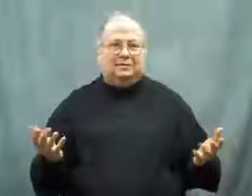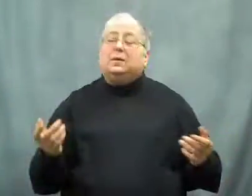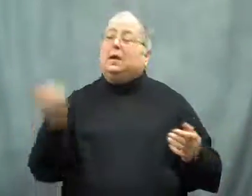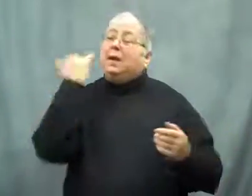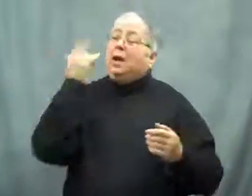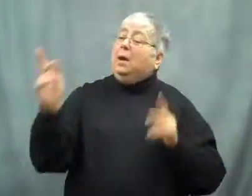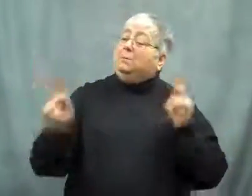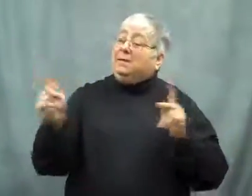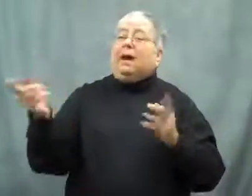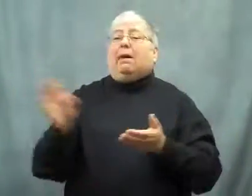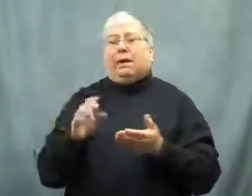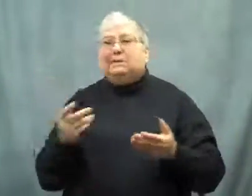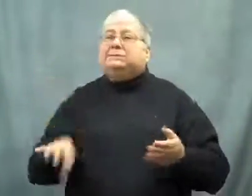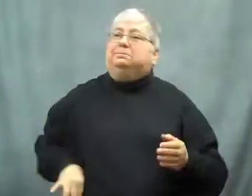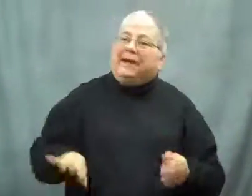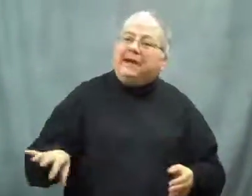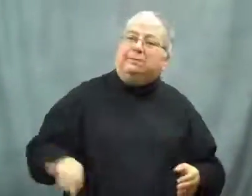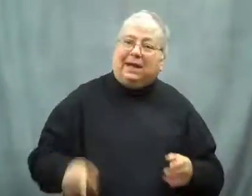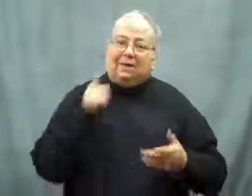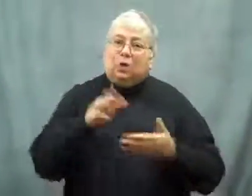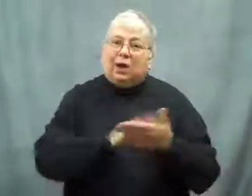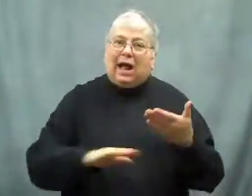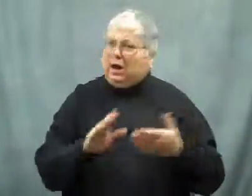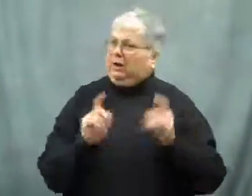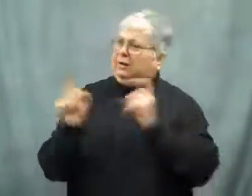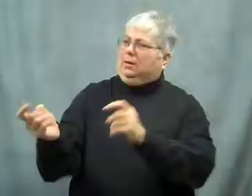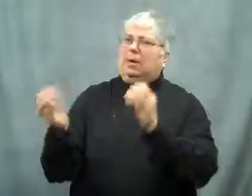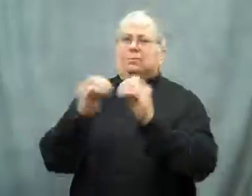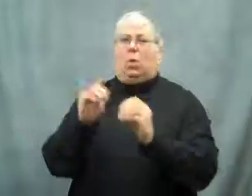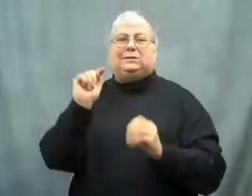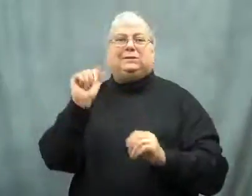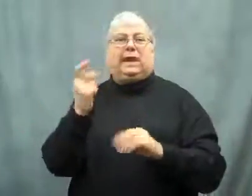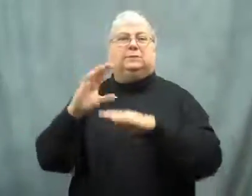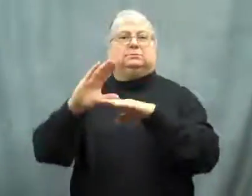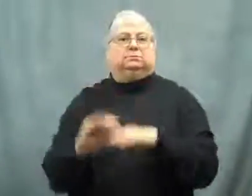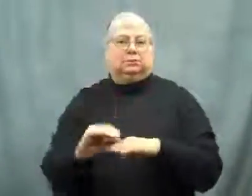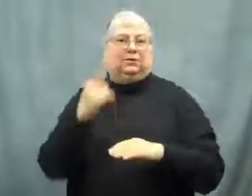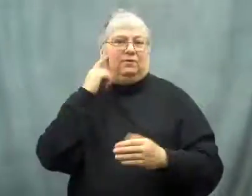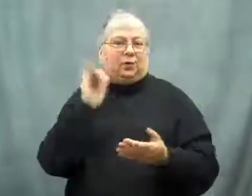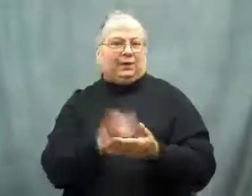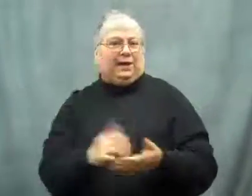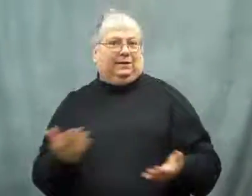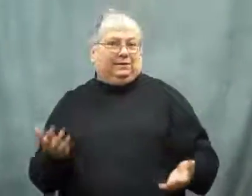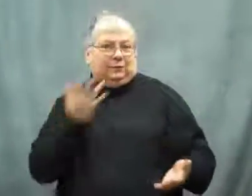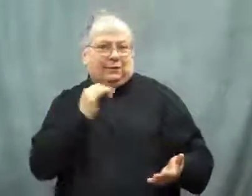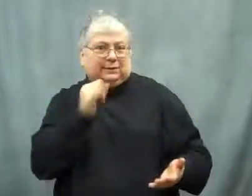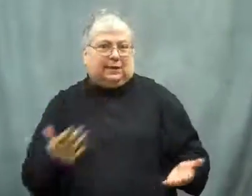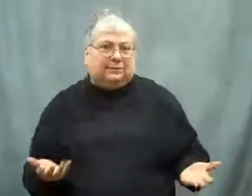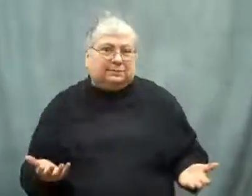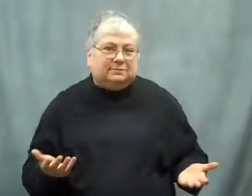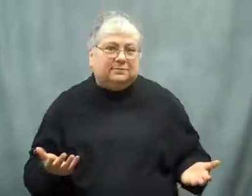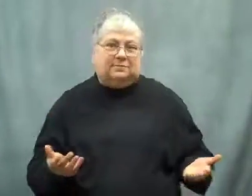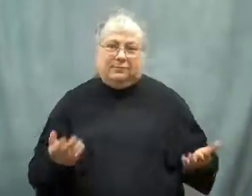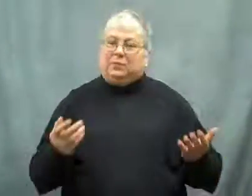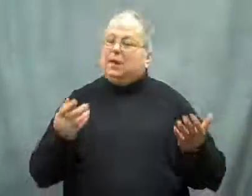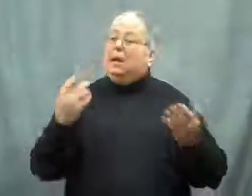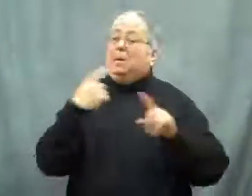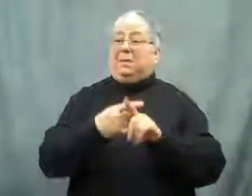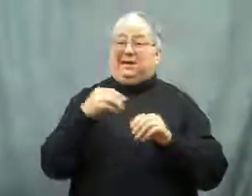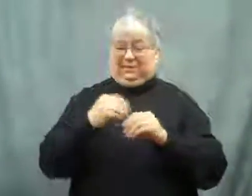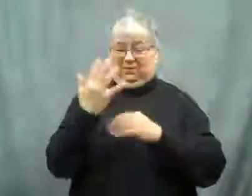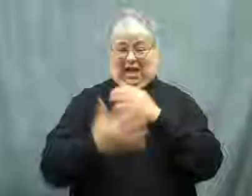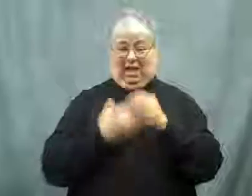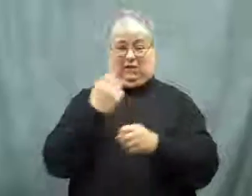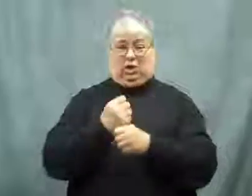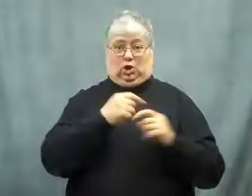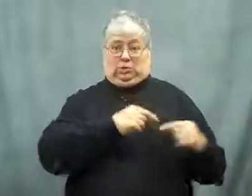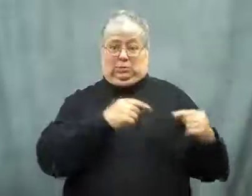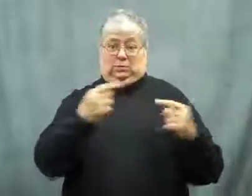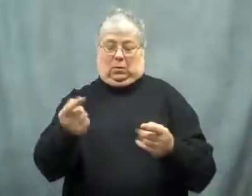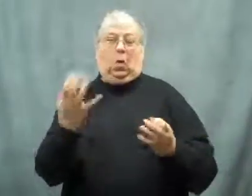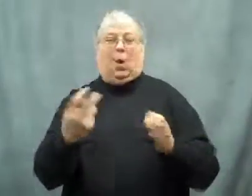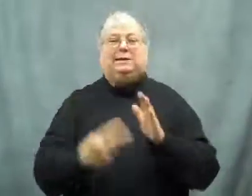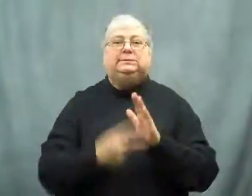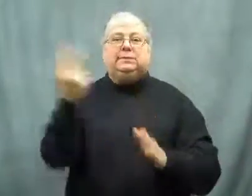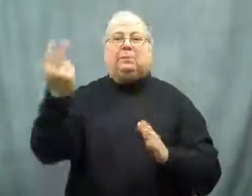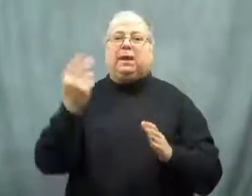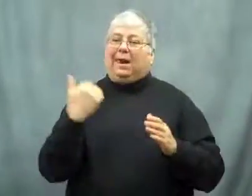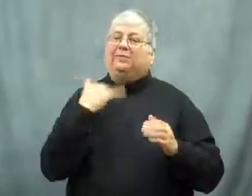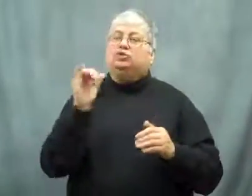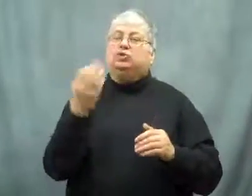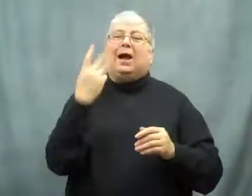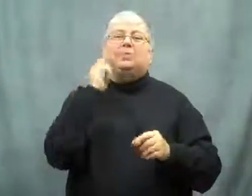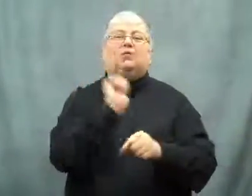He urged more tax credits for those who pay for college.